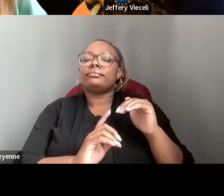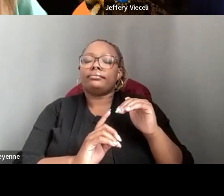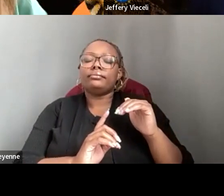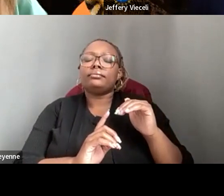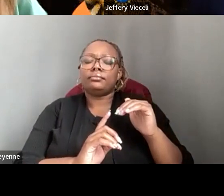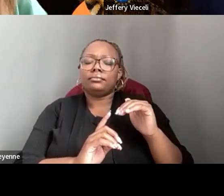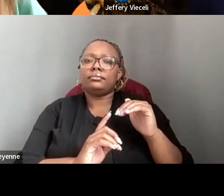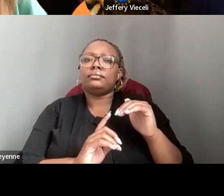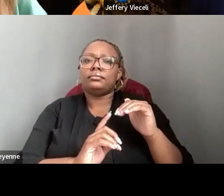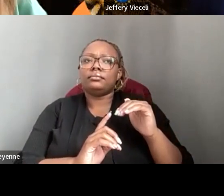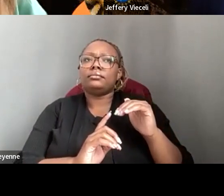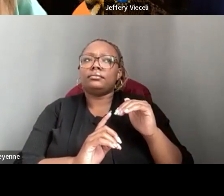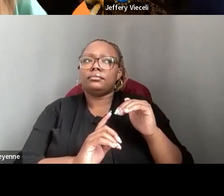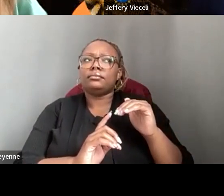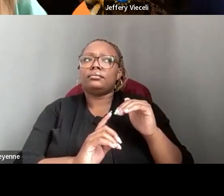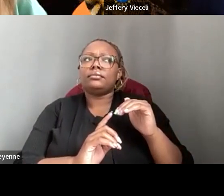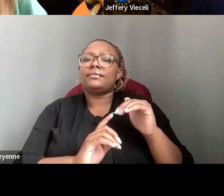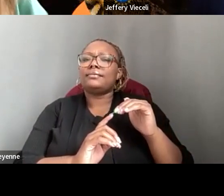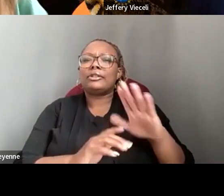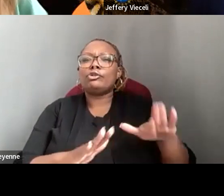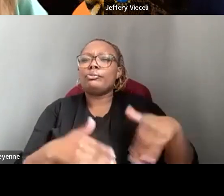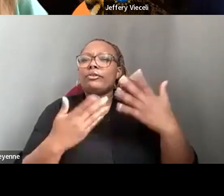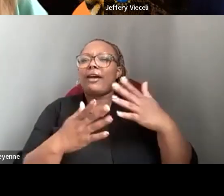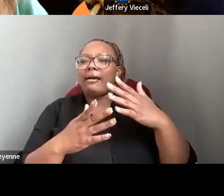And it's in the Uniform Guidance, so I don't have it right in front of me.